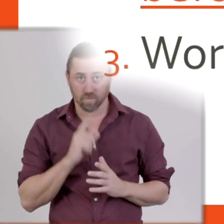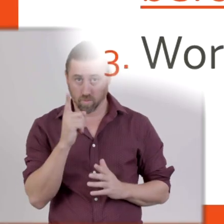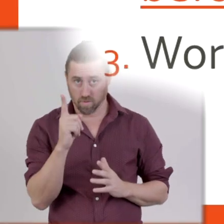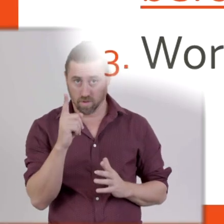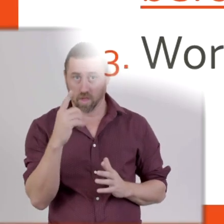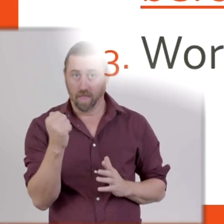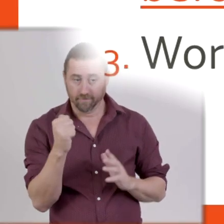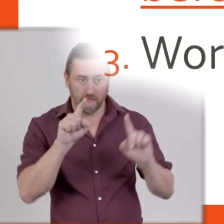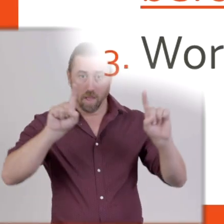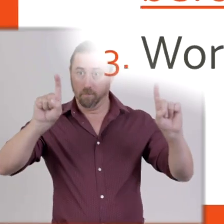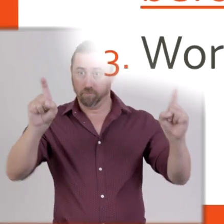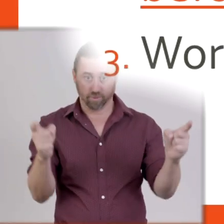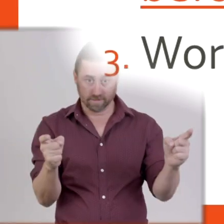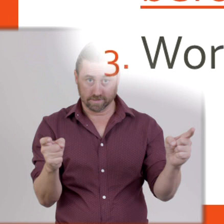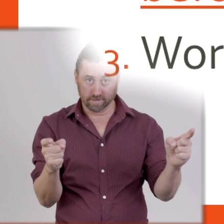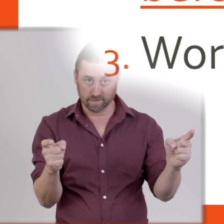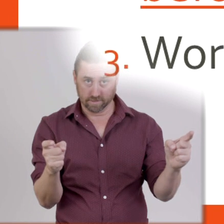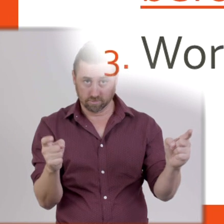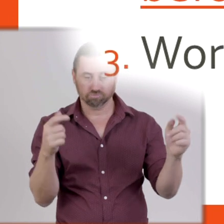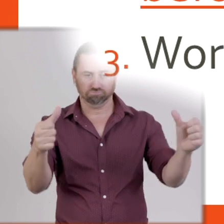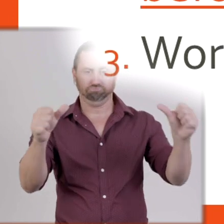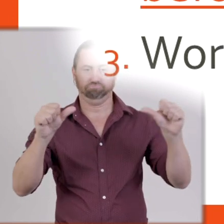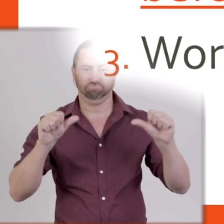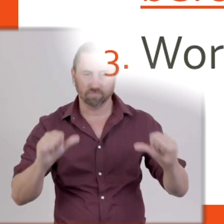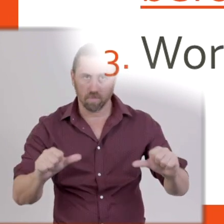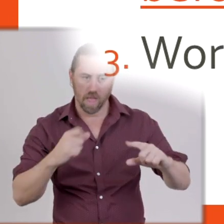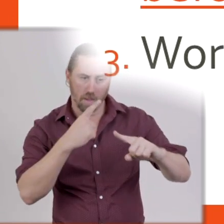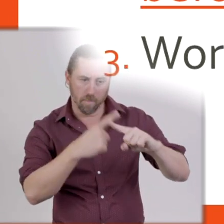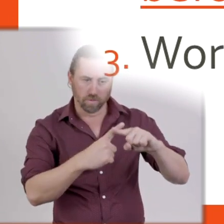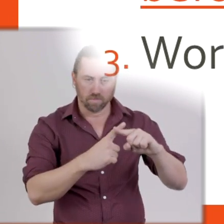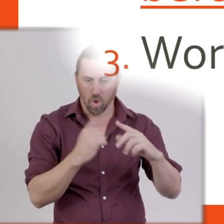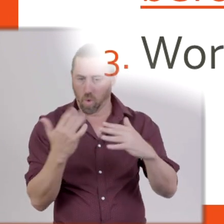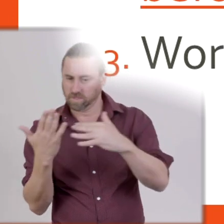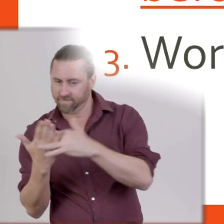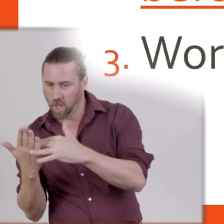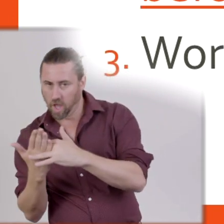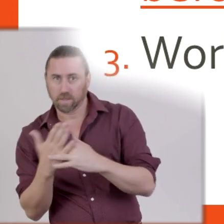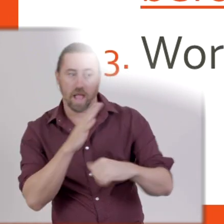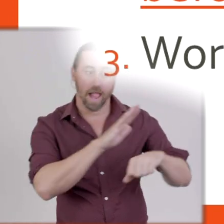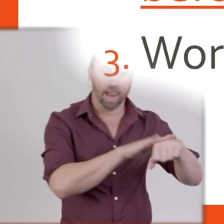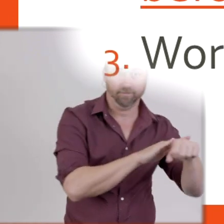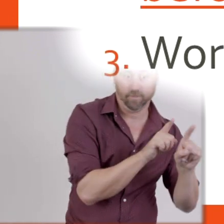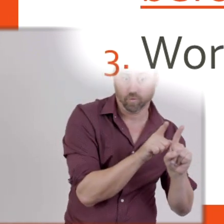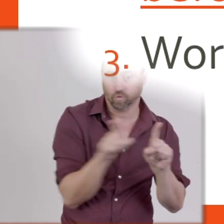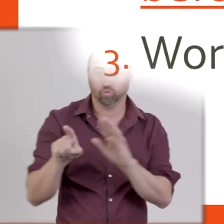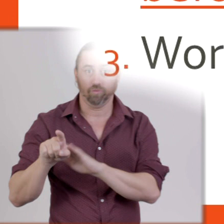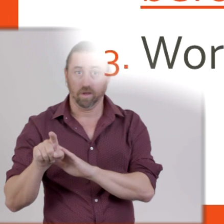calculate expressions in brackets, solve any multiplication or division working left to right,